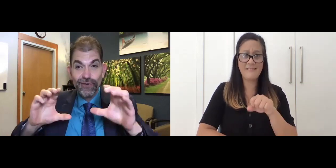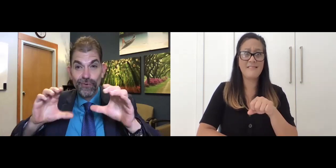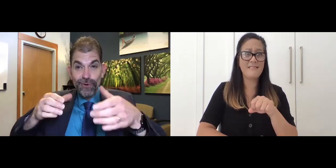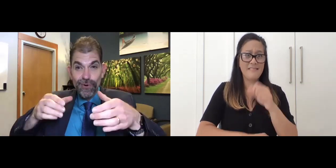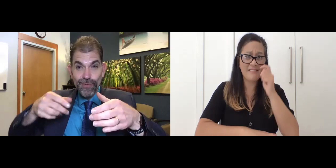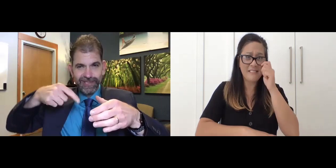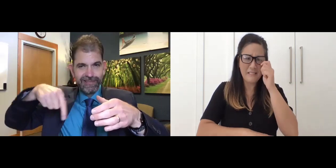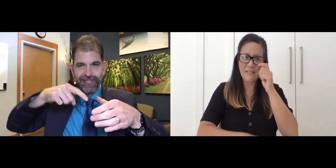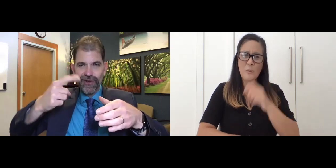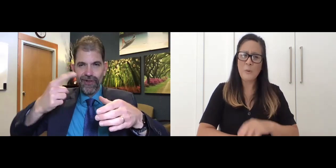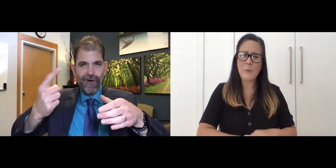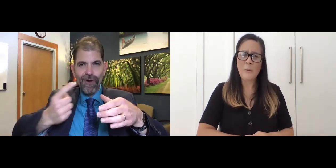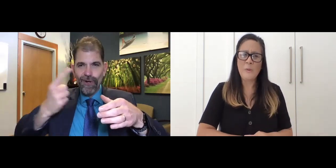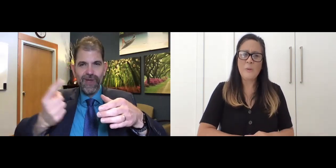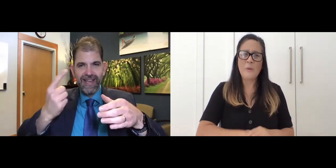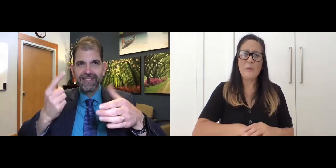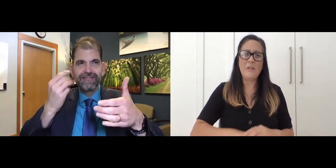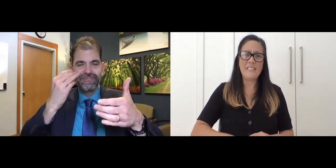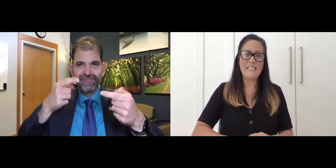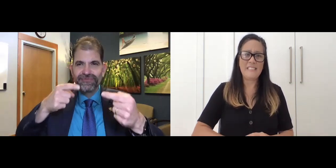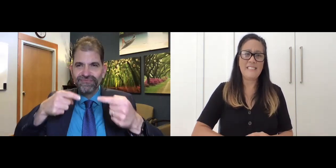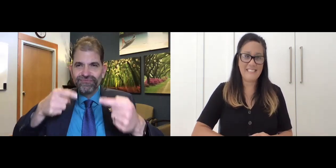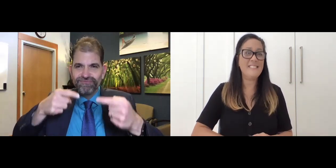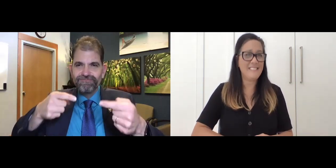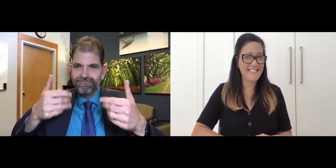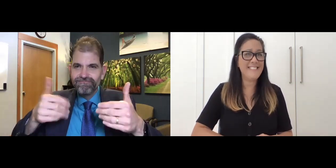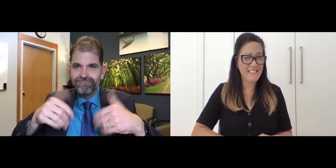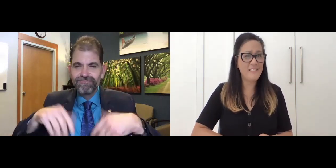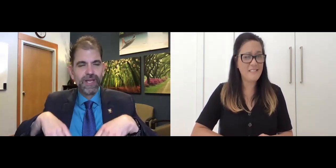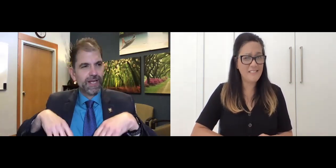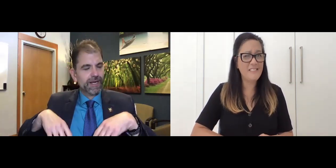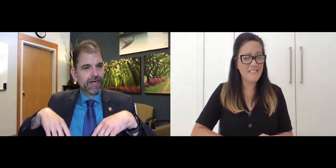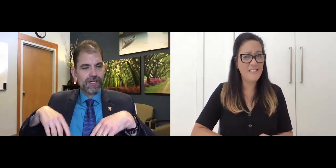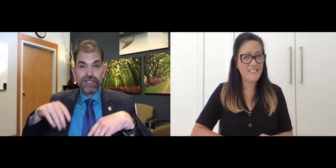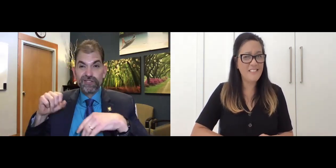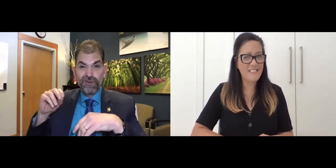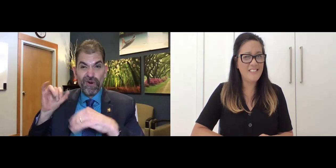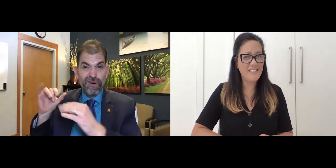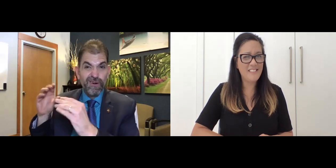it's tricky to be the one deaf or hard of hearing person in a group of hearing people.